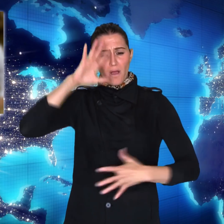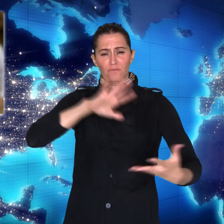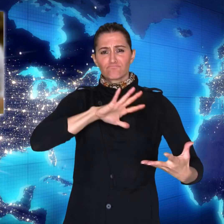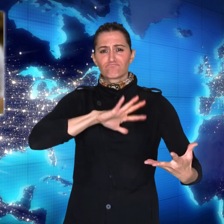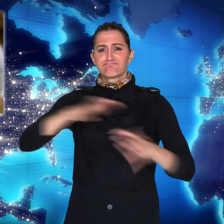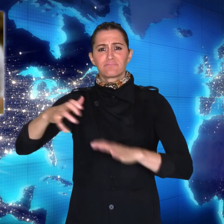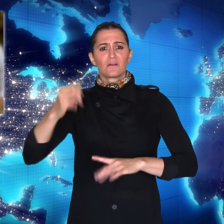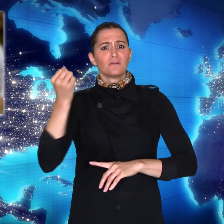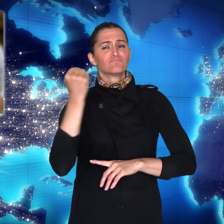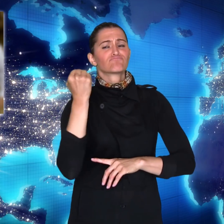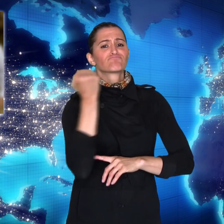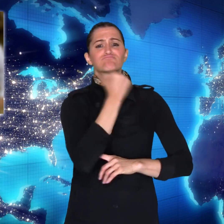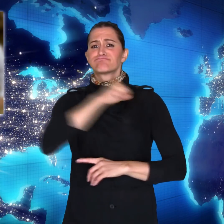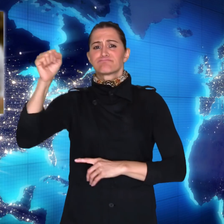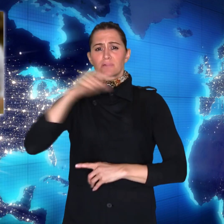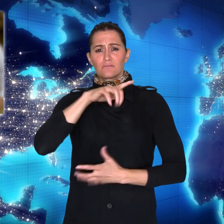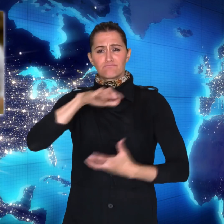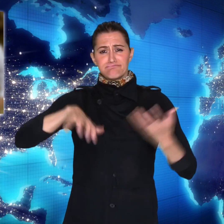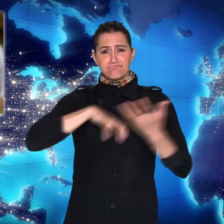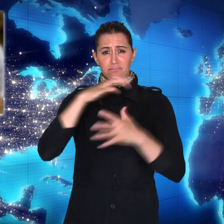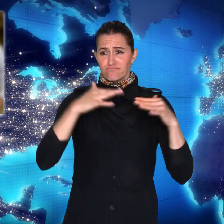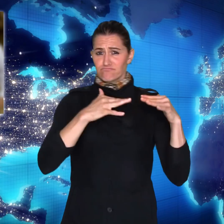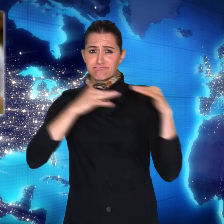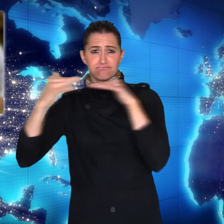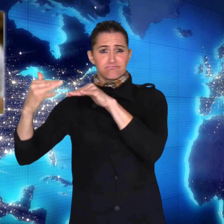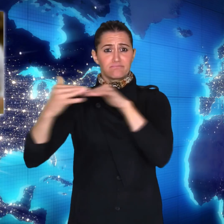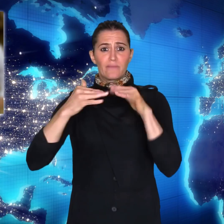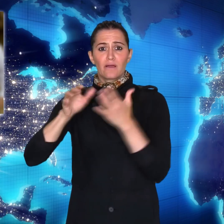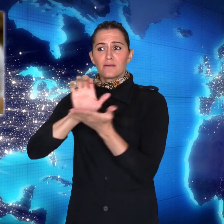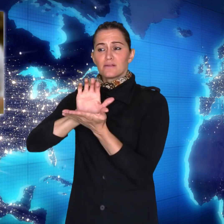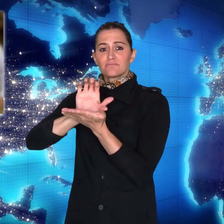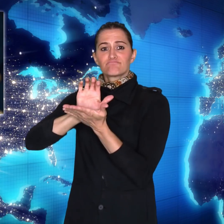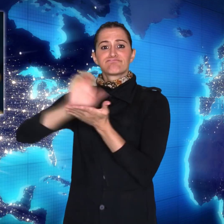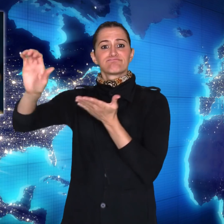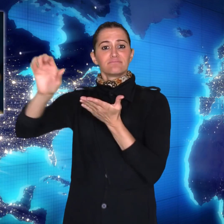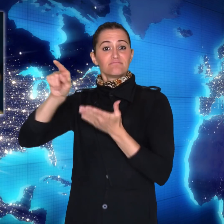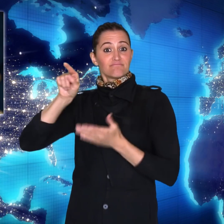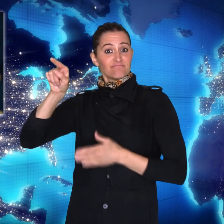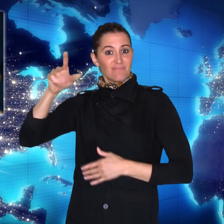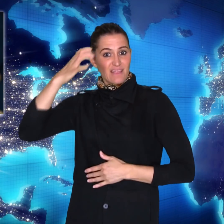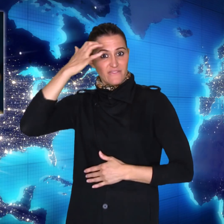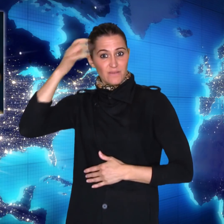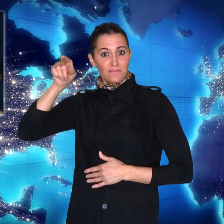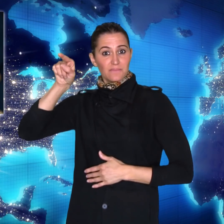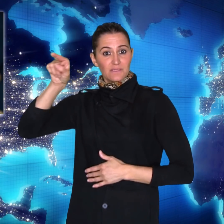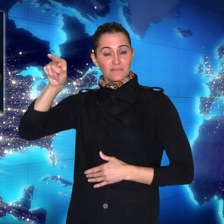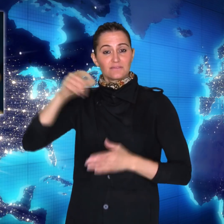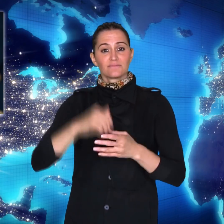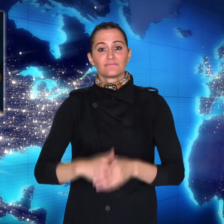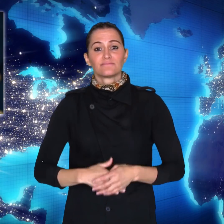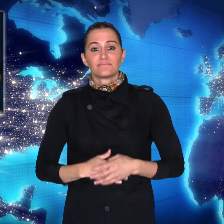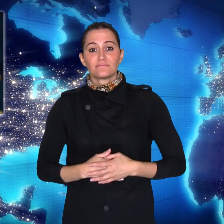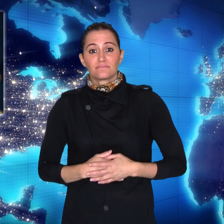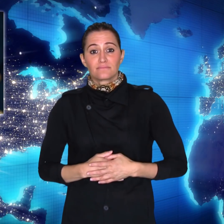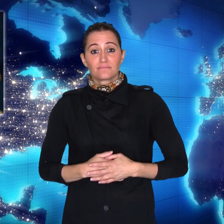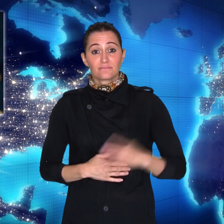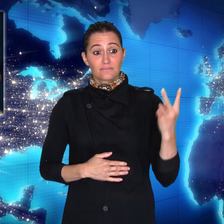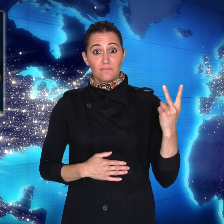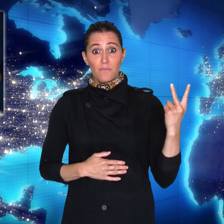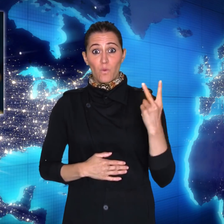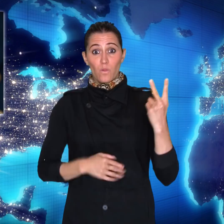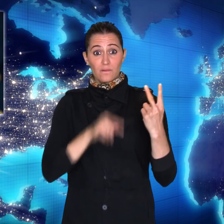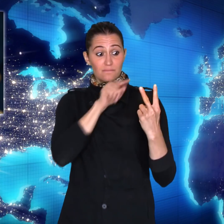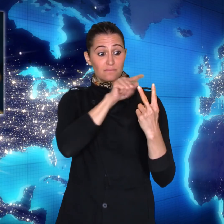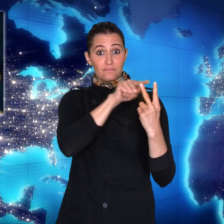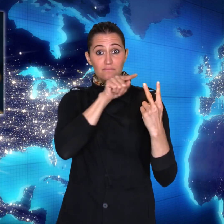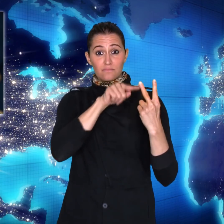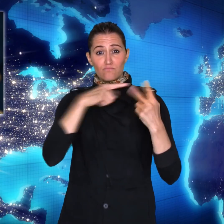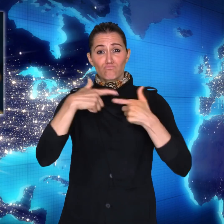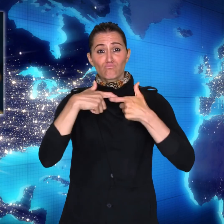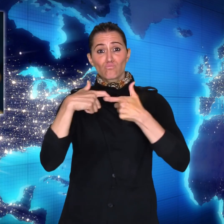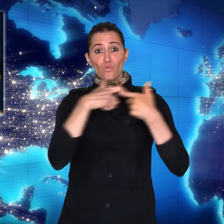state of Cuba in 1959 and ordered all